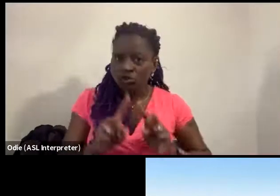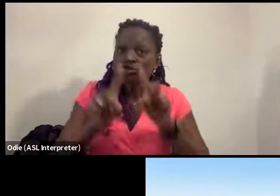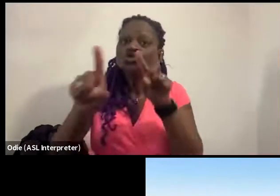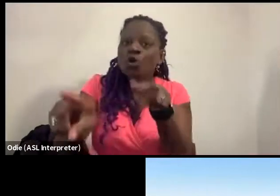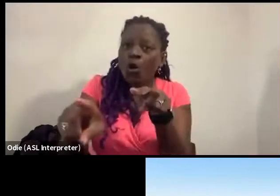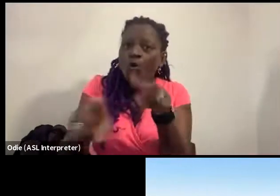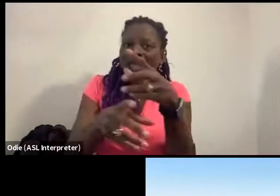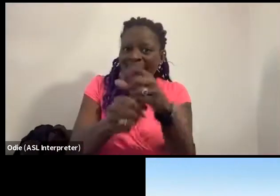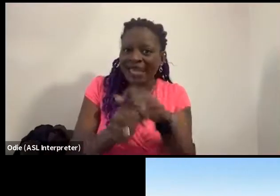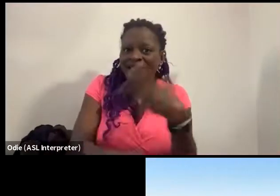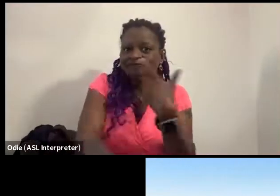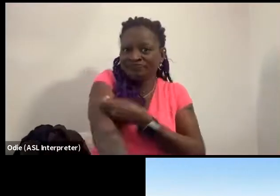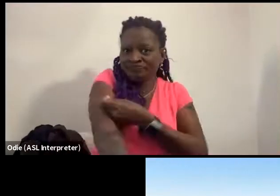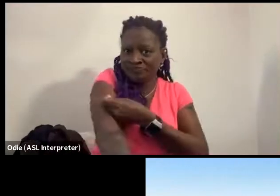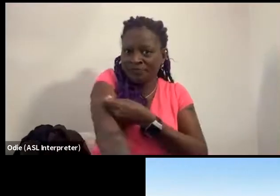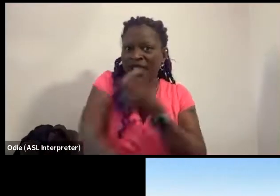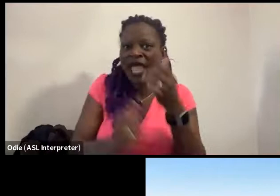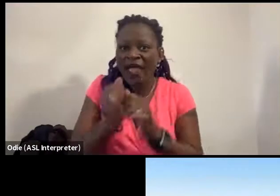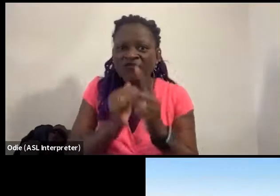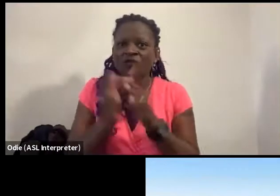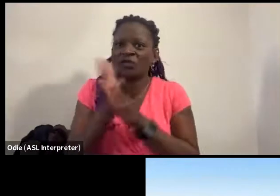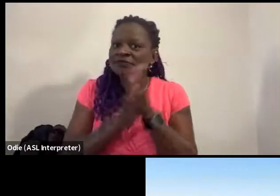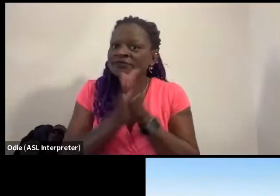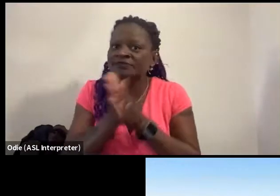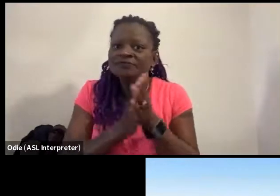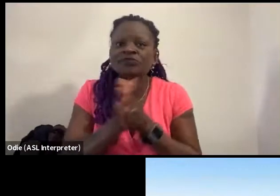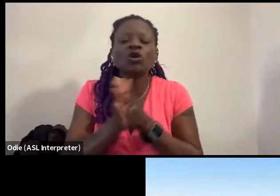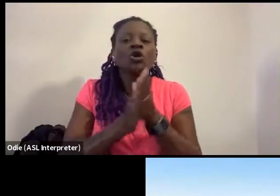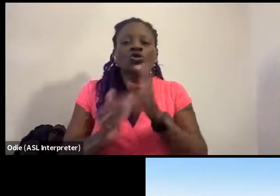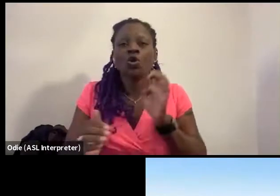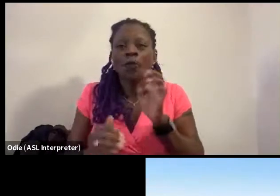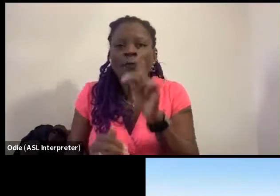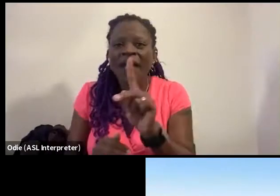Everyone is eager to get life back to normal and the vaccines are the best tool